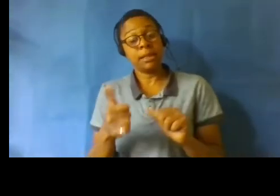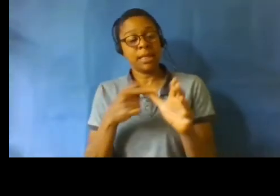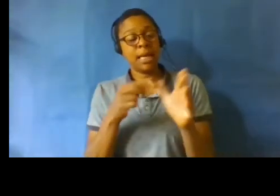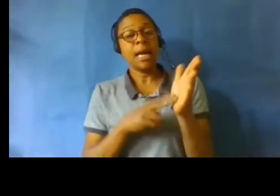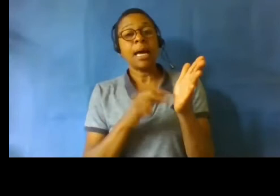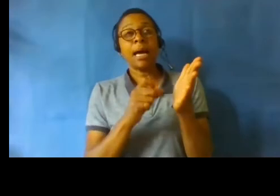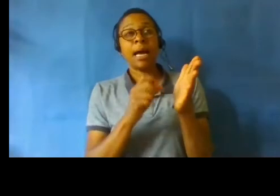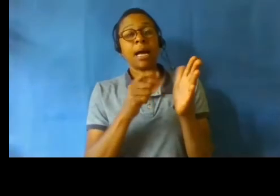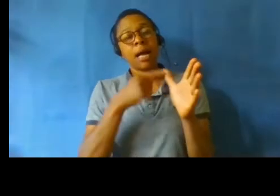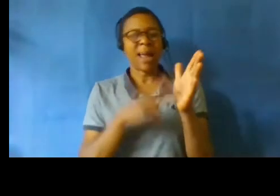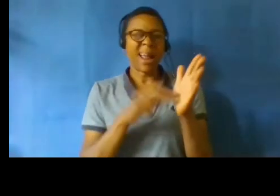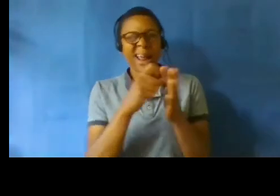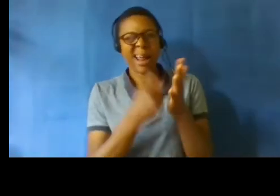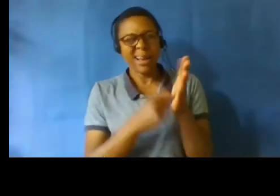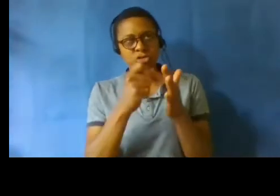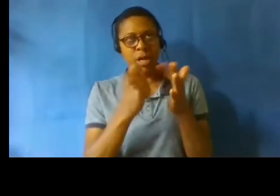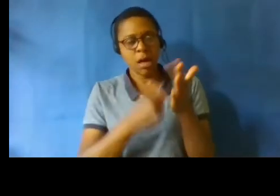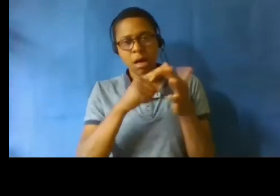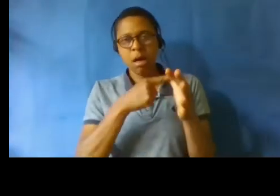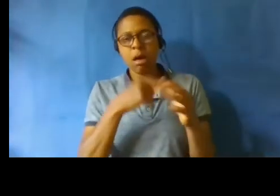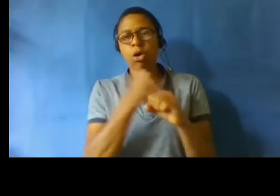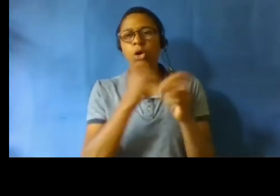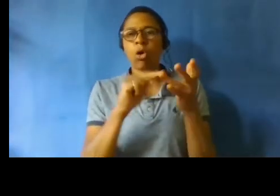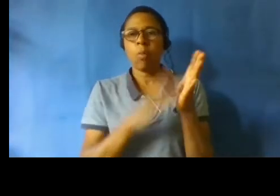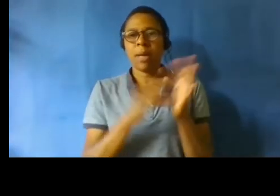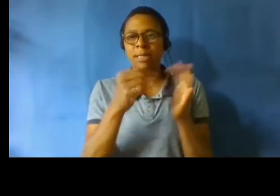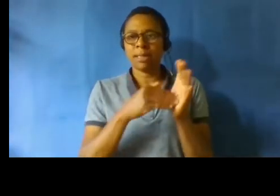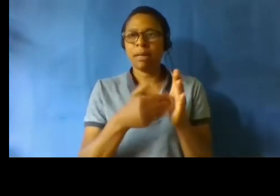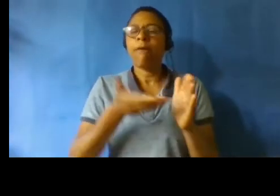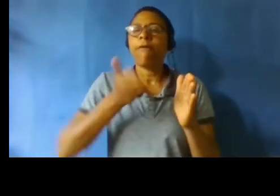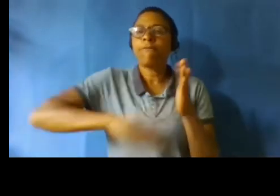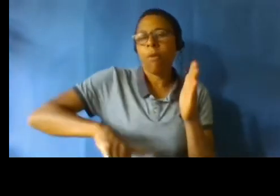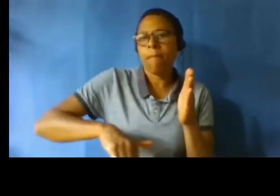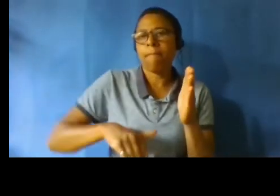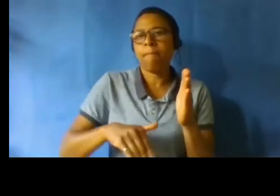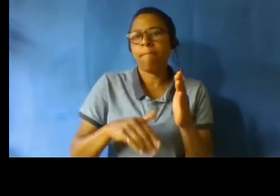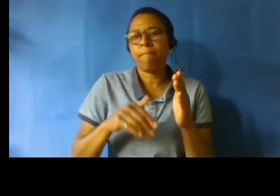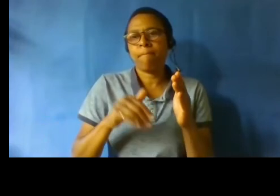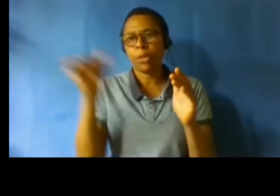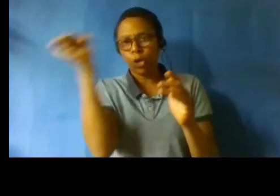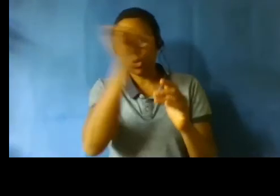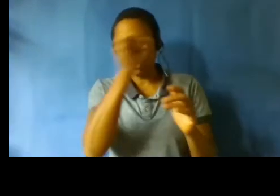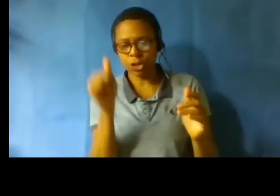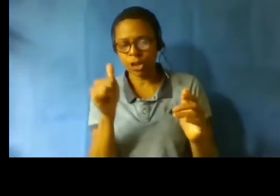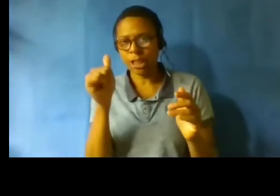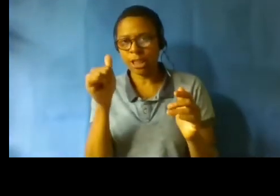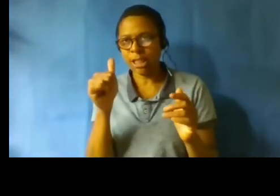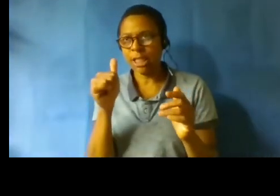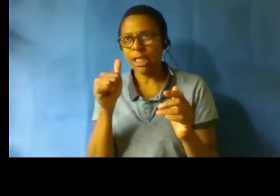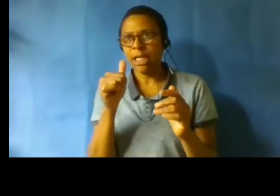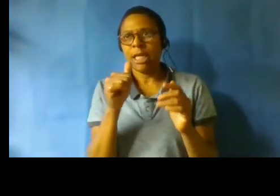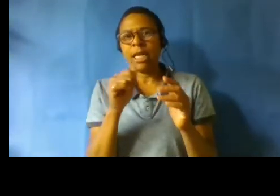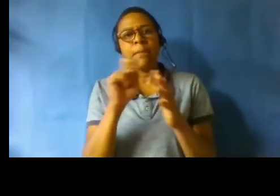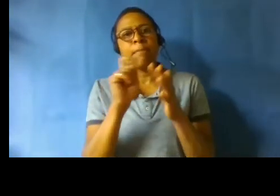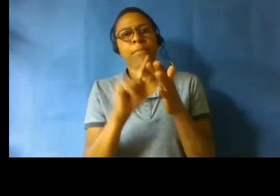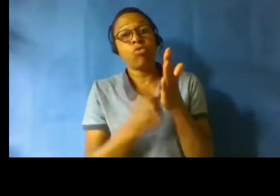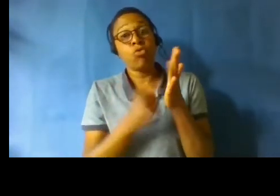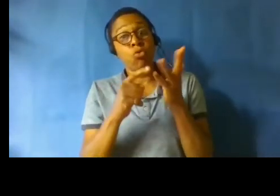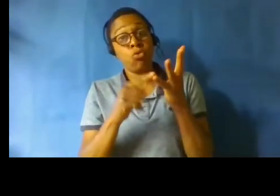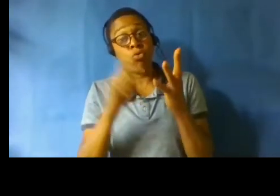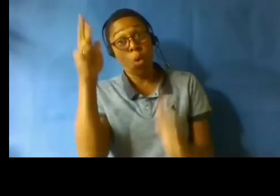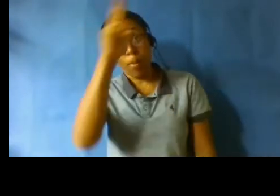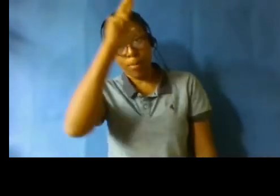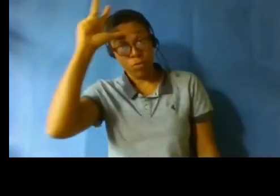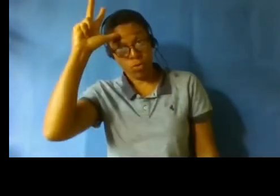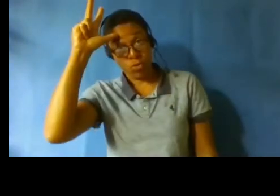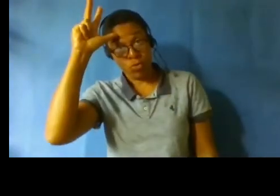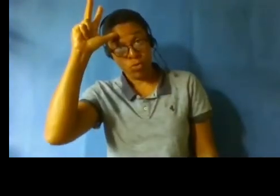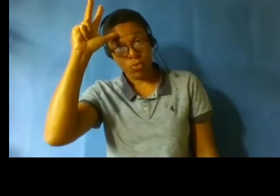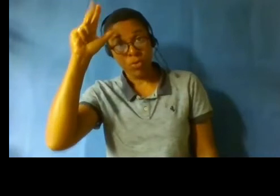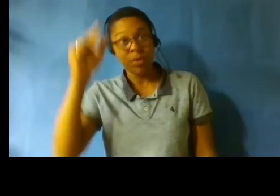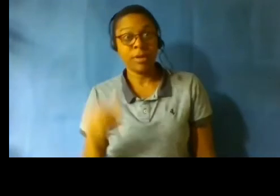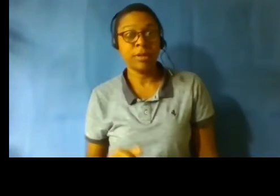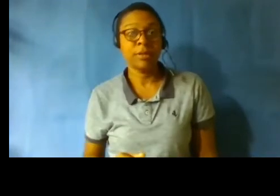Autonoma metropolitana and this is poor Cadence's kripp reflections about kripp